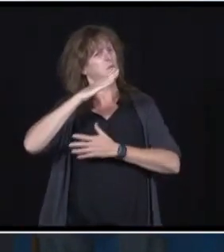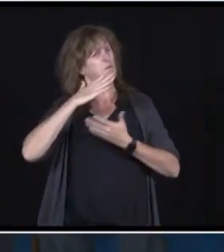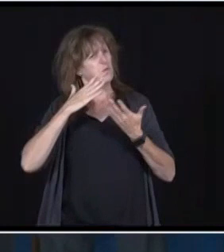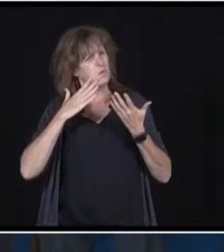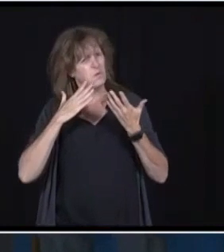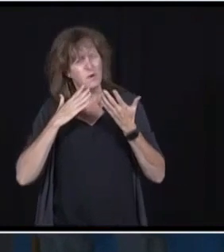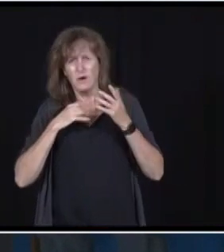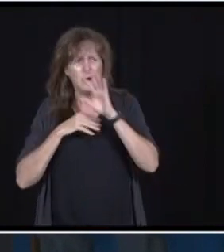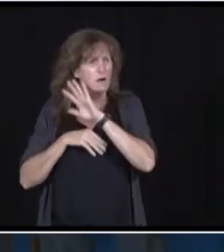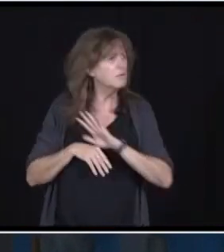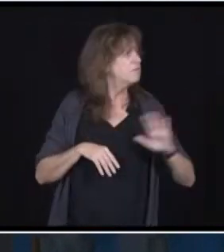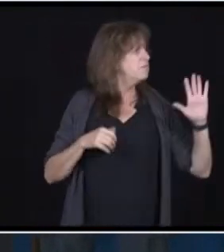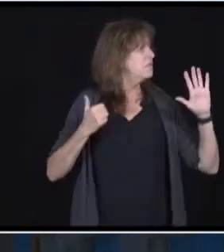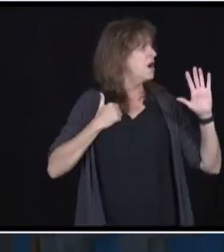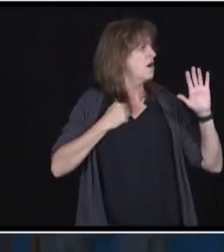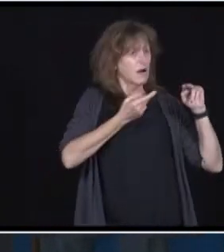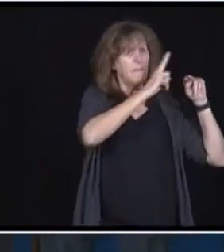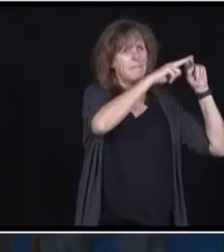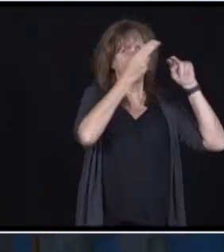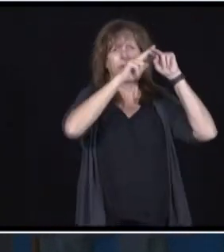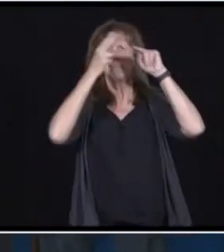We are seeing similar